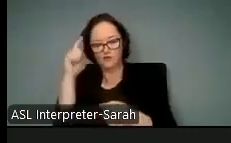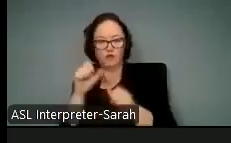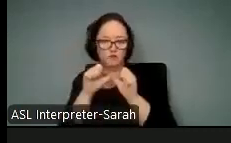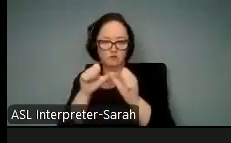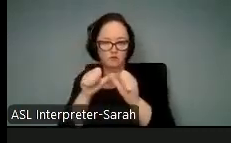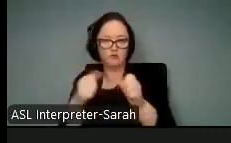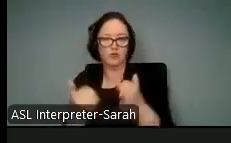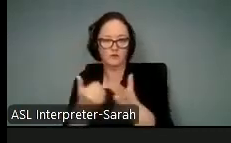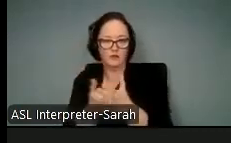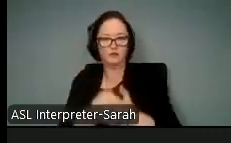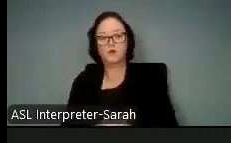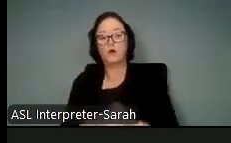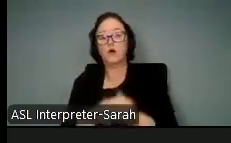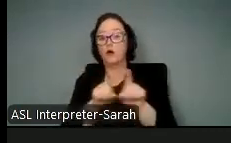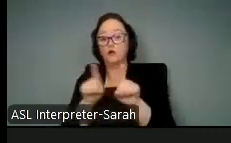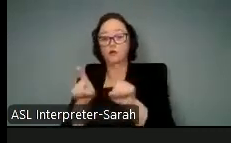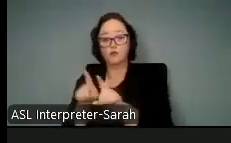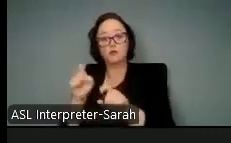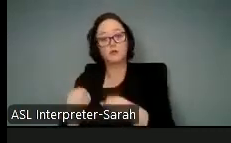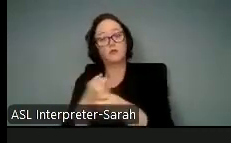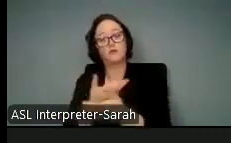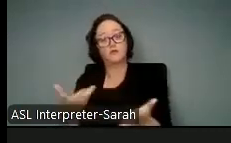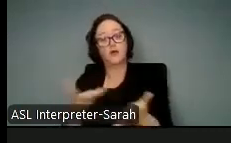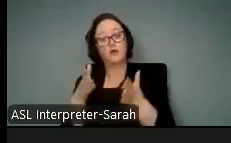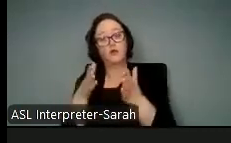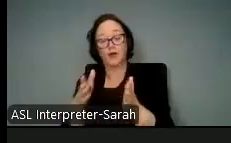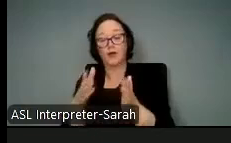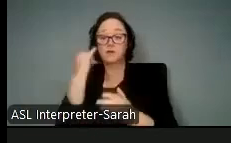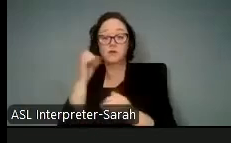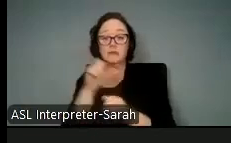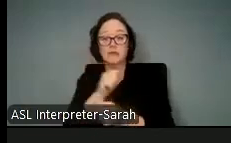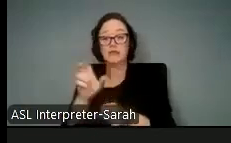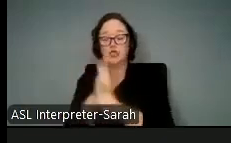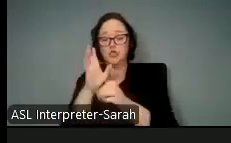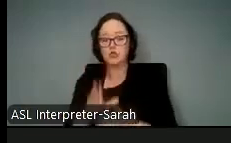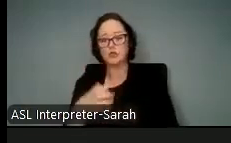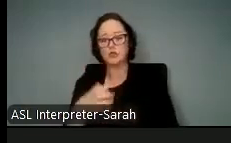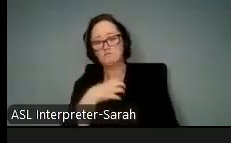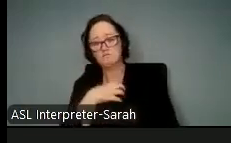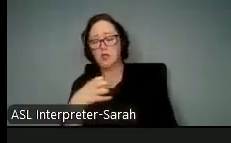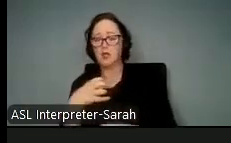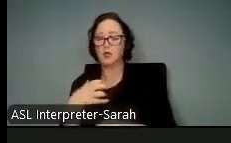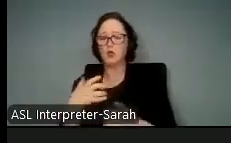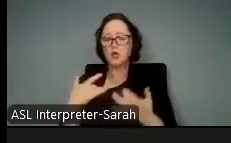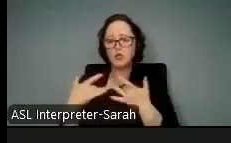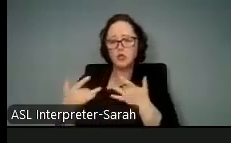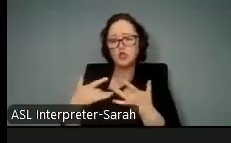to contact us if they have complaints, if they have concerns, if they have recommendations. We're serving a community